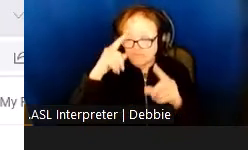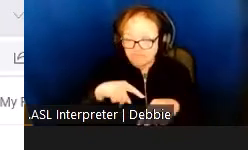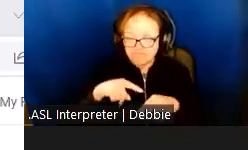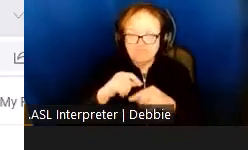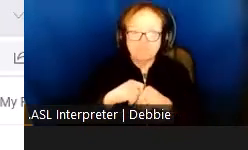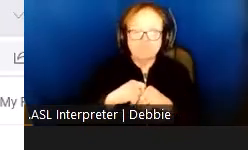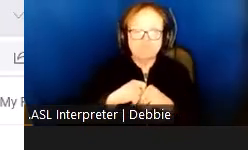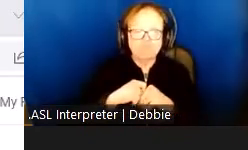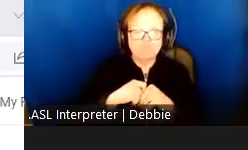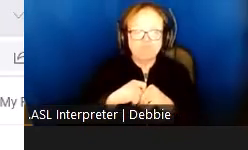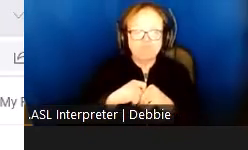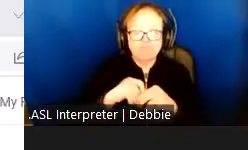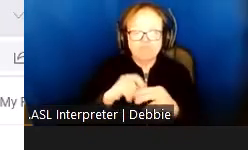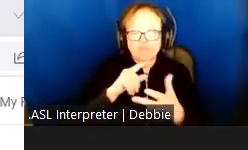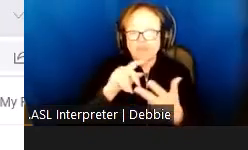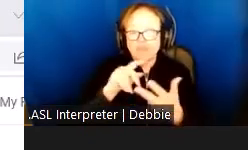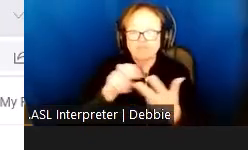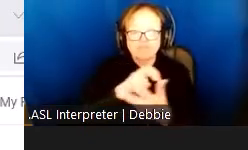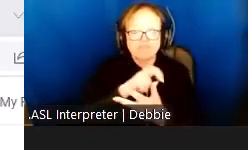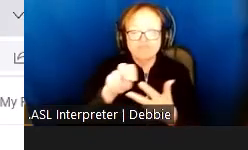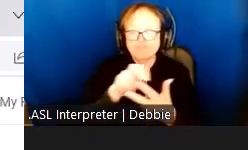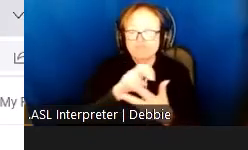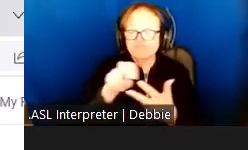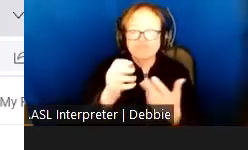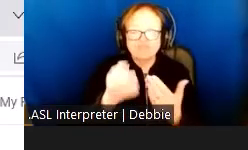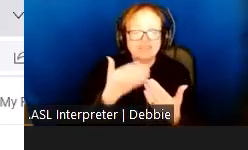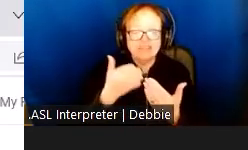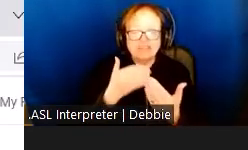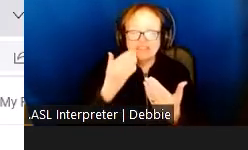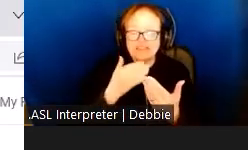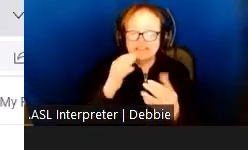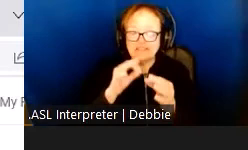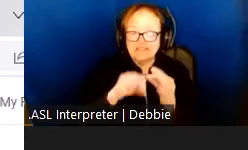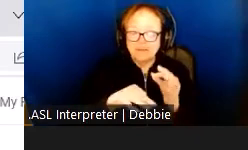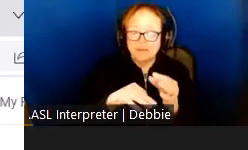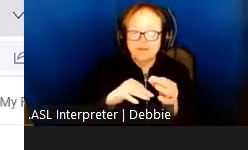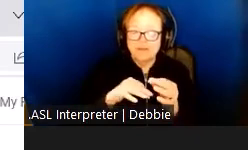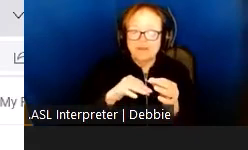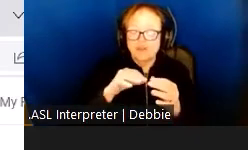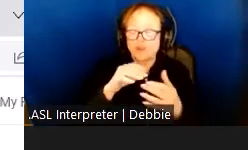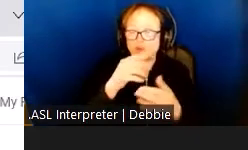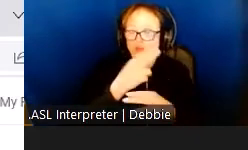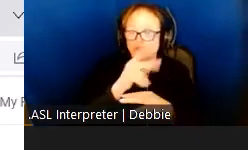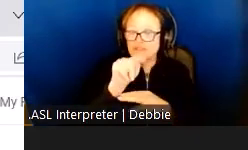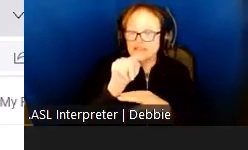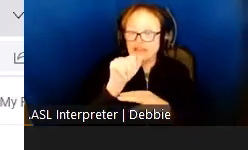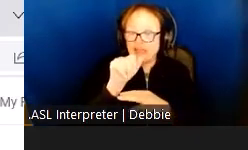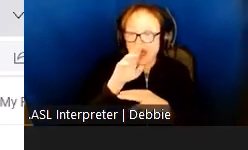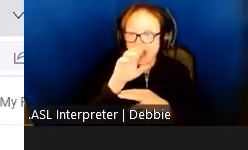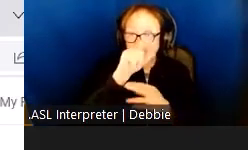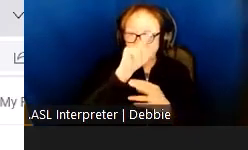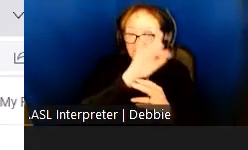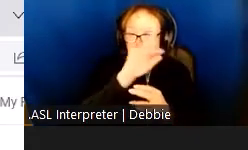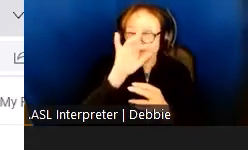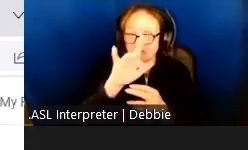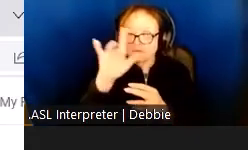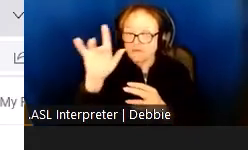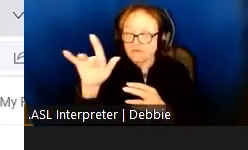sections is very simple – just click the tabs or you can also click the “Next”